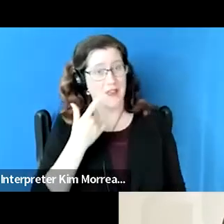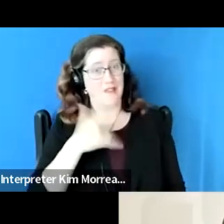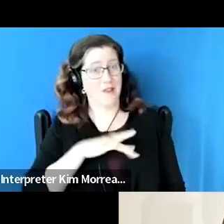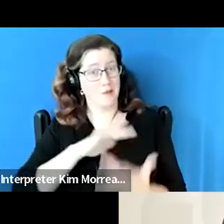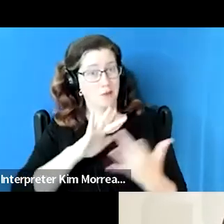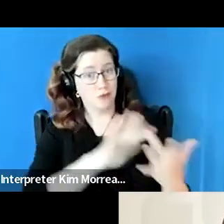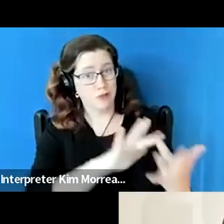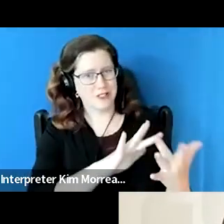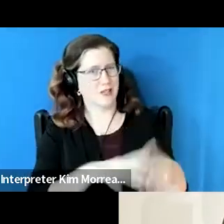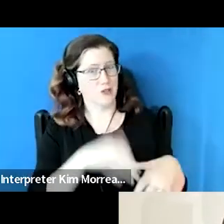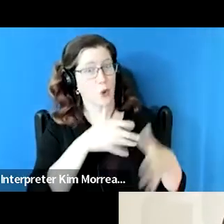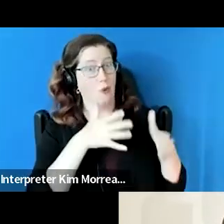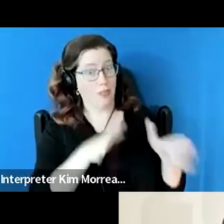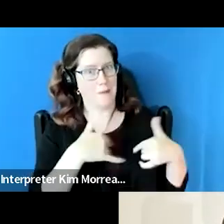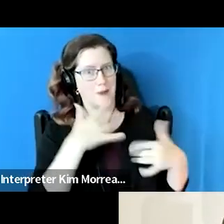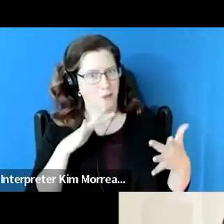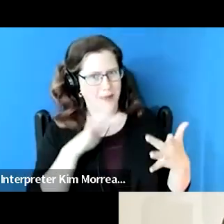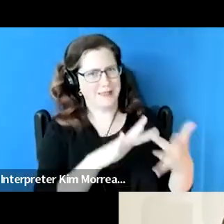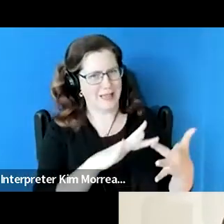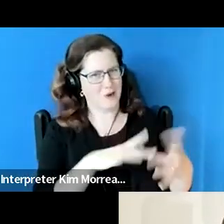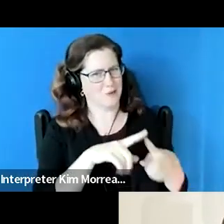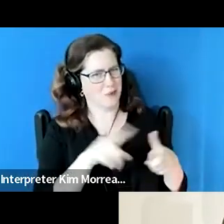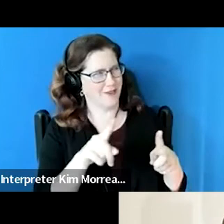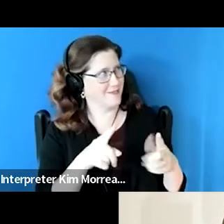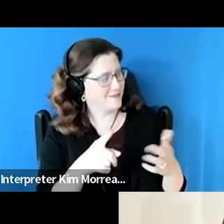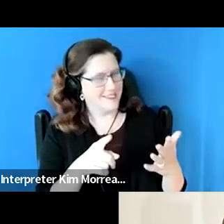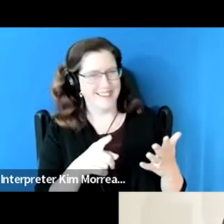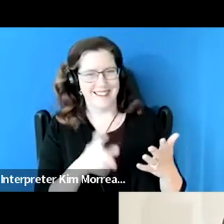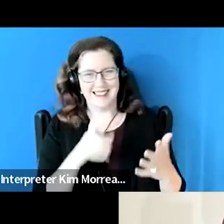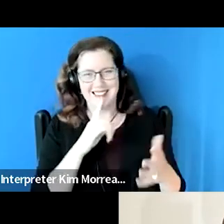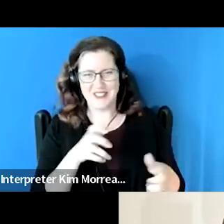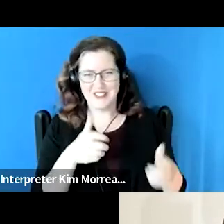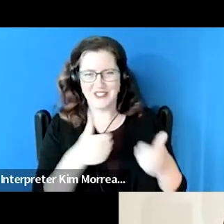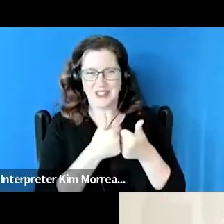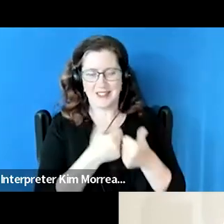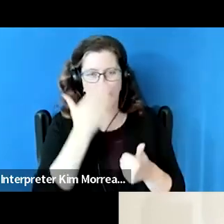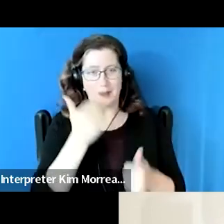don't let me reach out to you, but you know, it's challenging 'cause also I have a team where some like